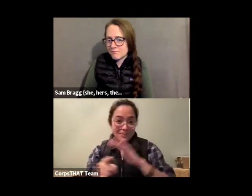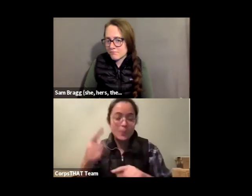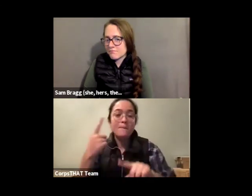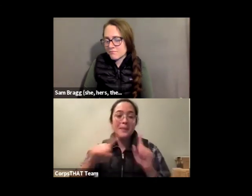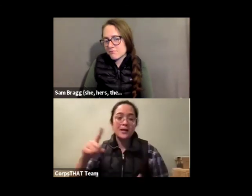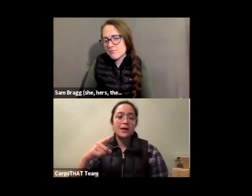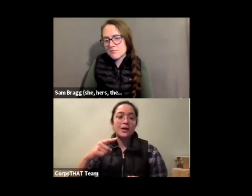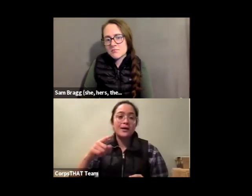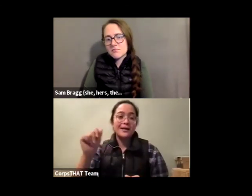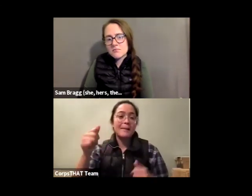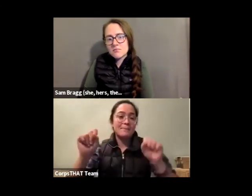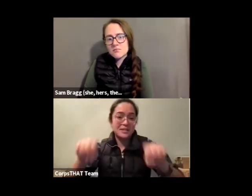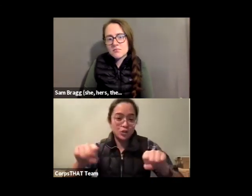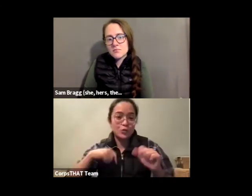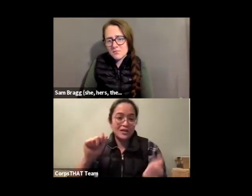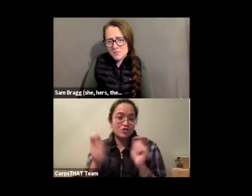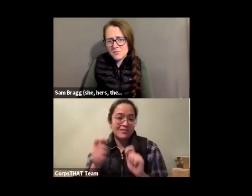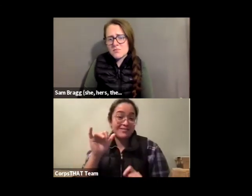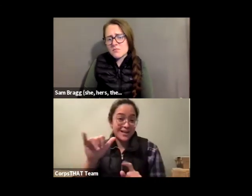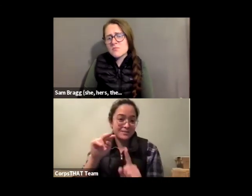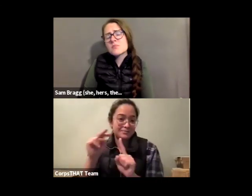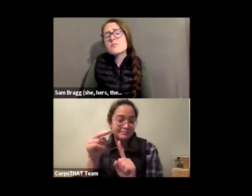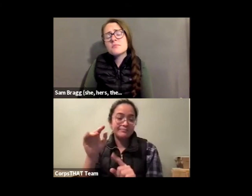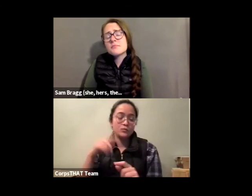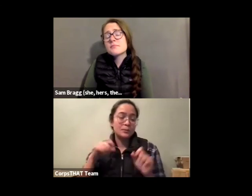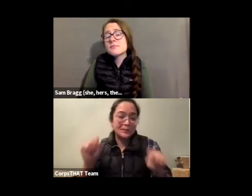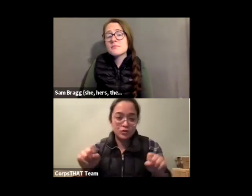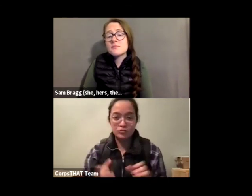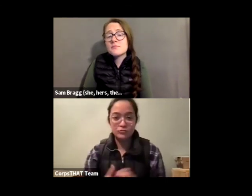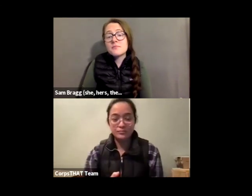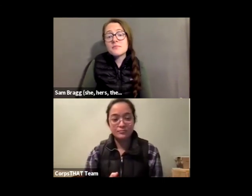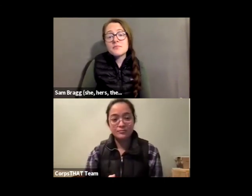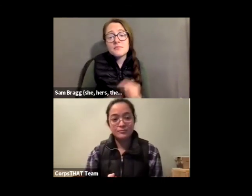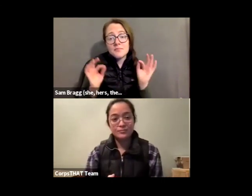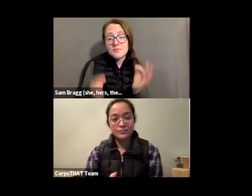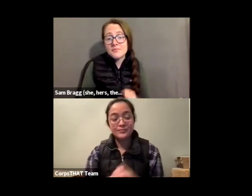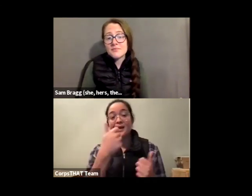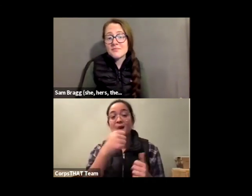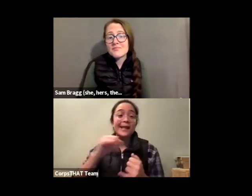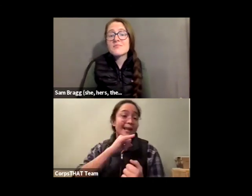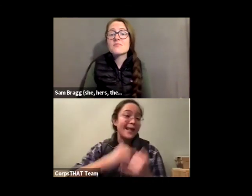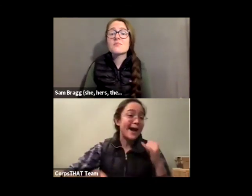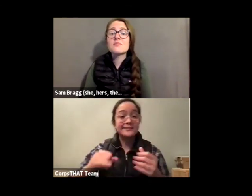and you know having that deaf perspective in the outdoors and navigating expeditions like that